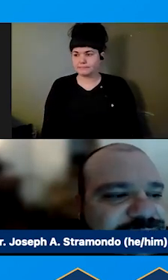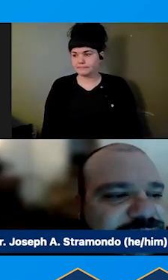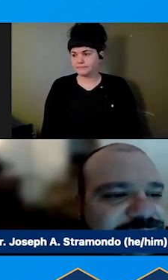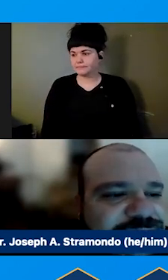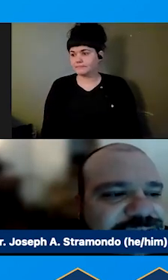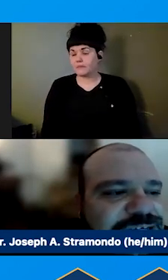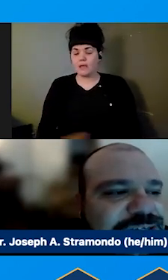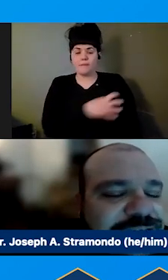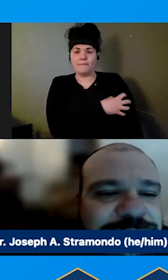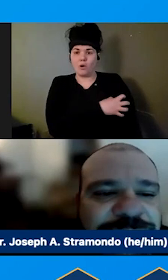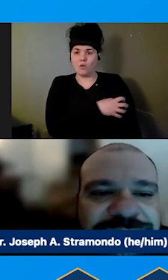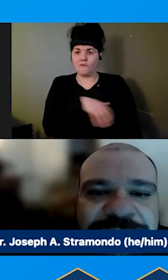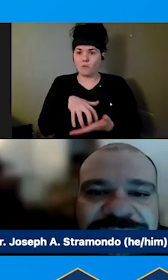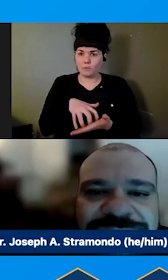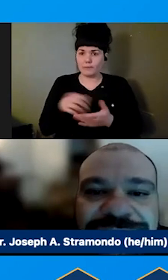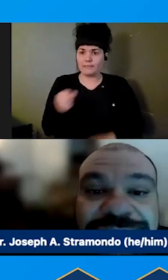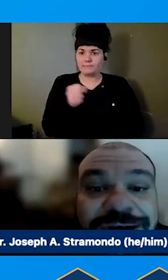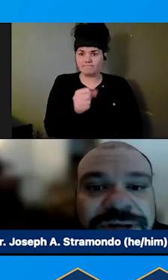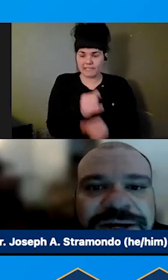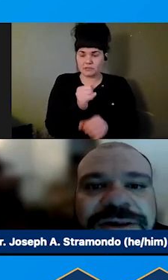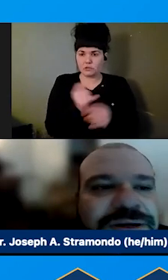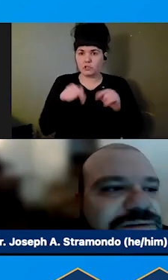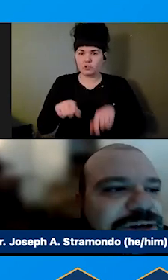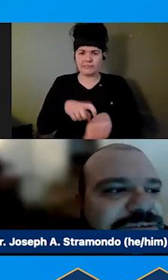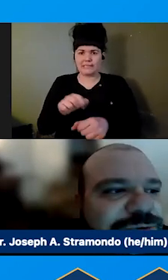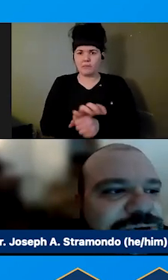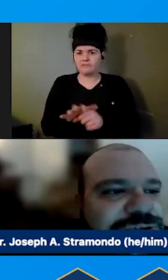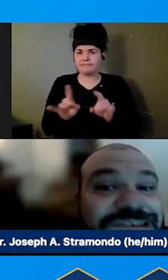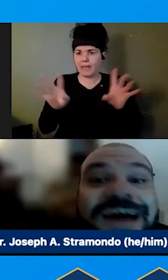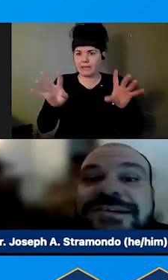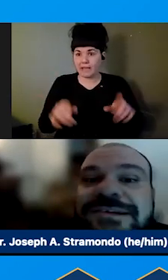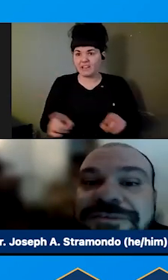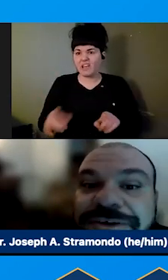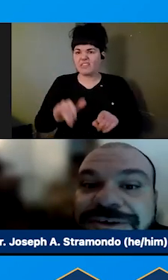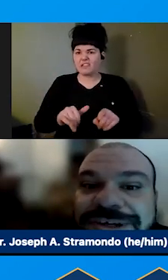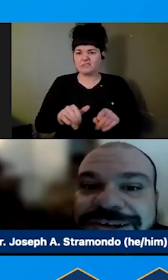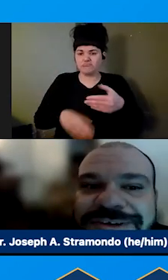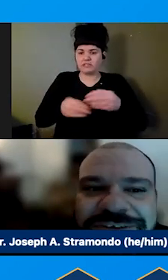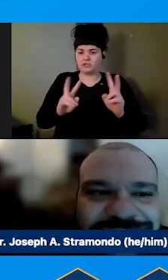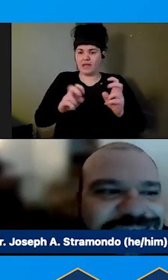emergencies. Power, have you herbility, and